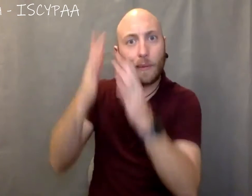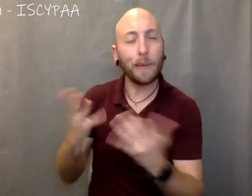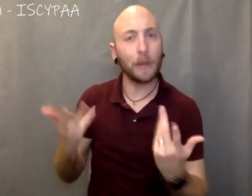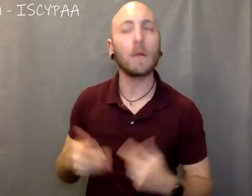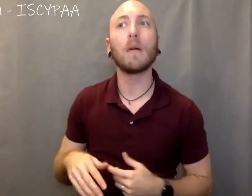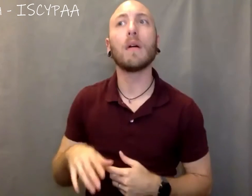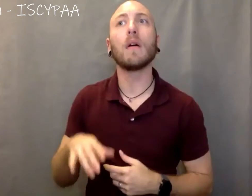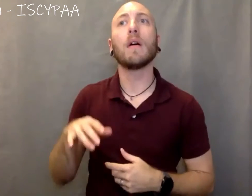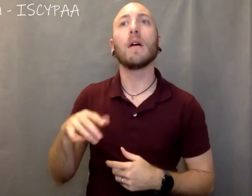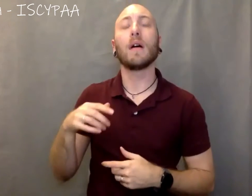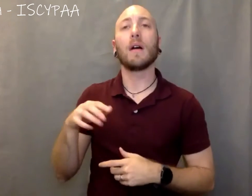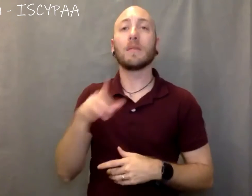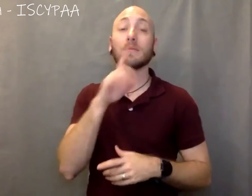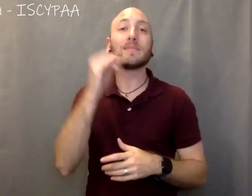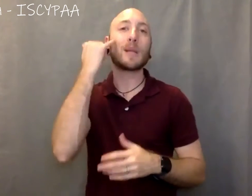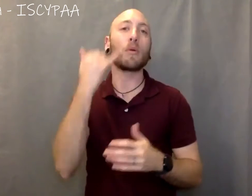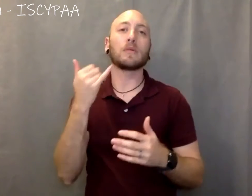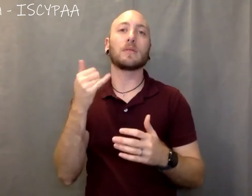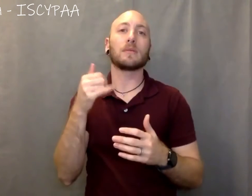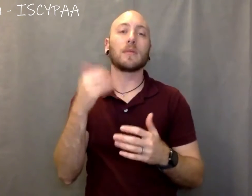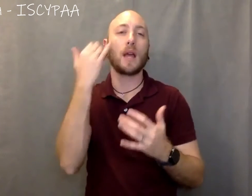In an ideal world you know I know we're in a pandemic right now but I still go